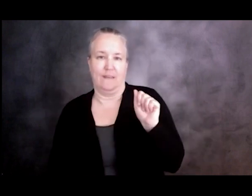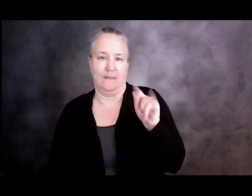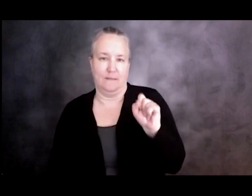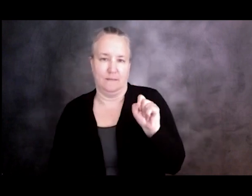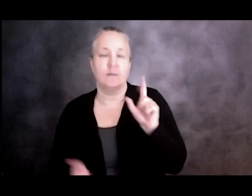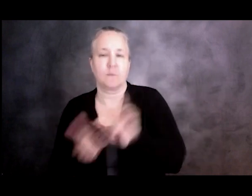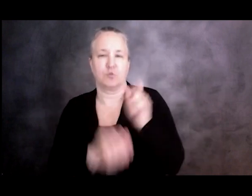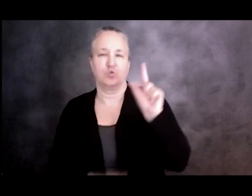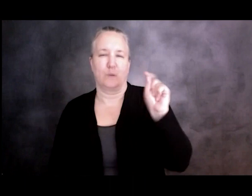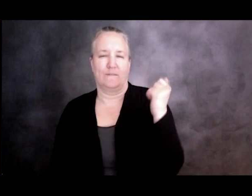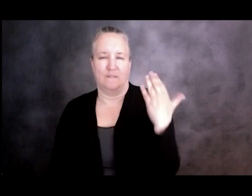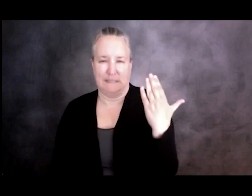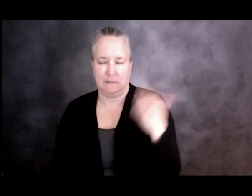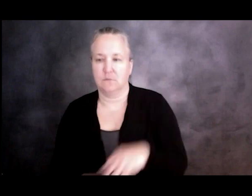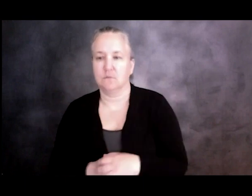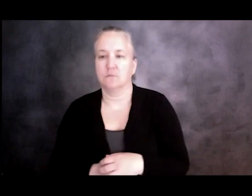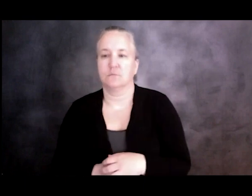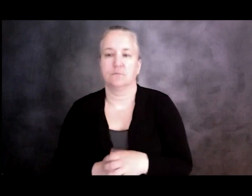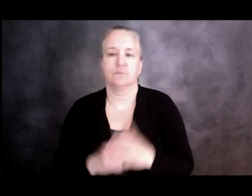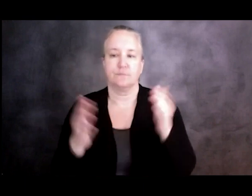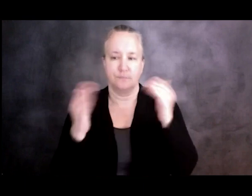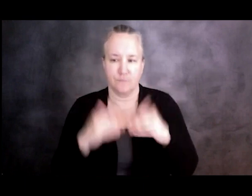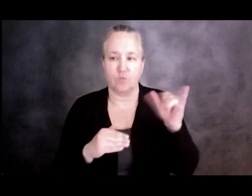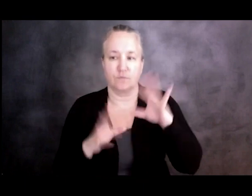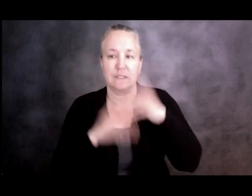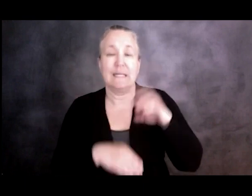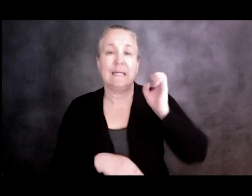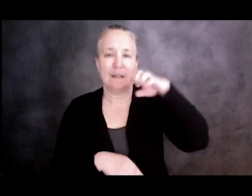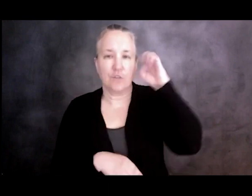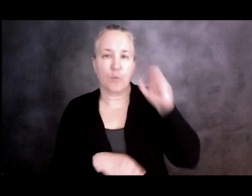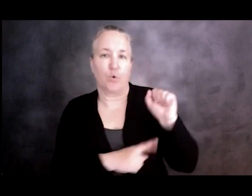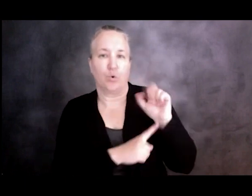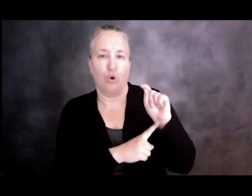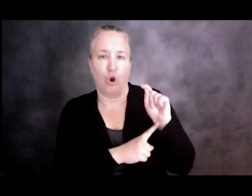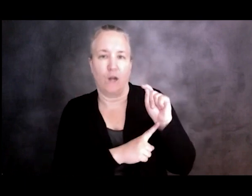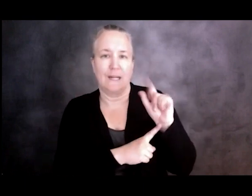And he has a co-edited volume-- Ethiopia-- Literature, Art and Culture--